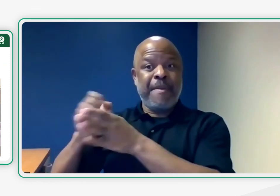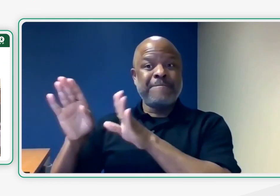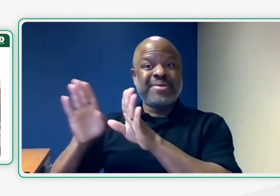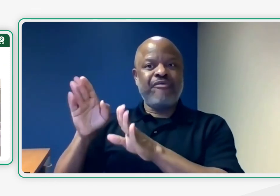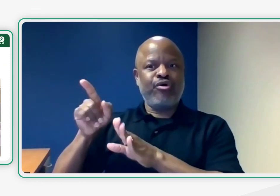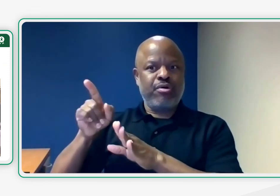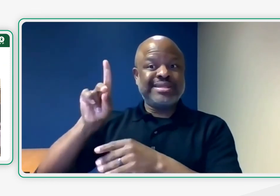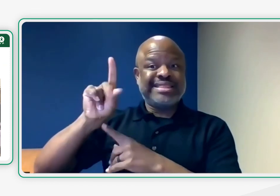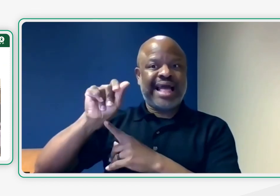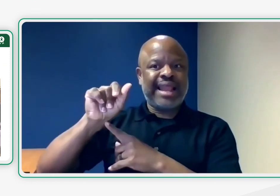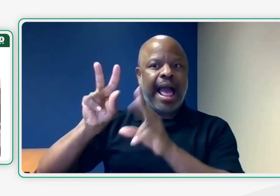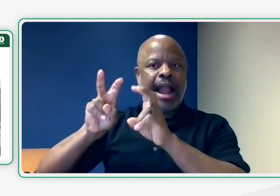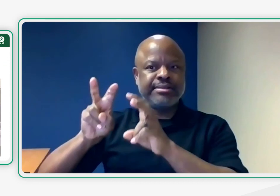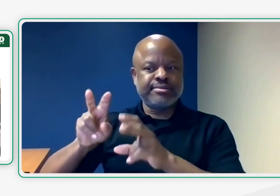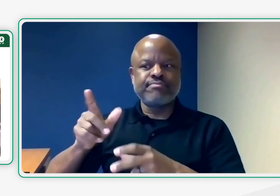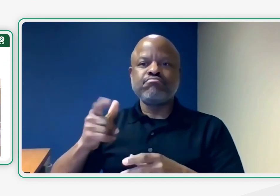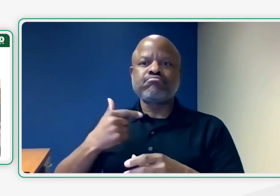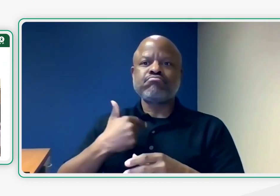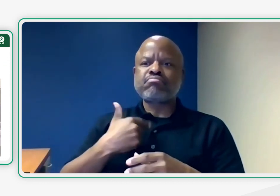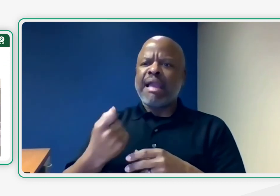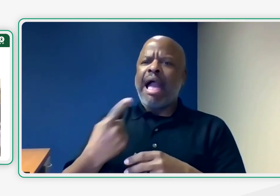It was their algorithm, through home dating analysis.